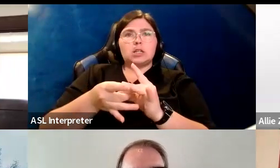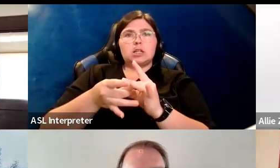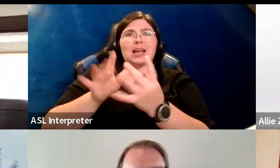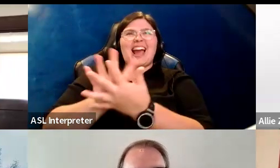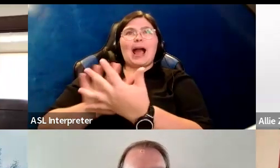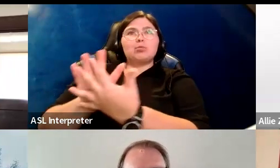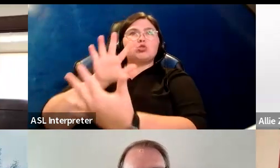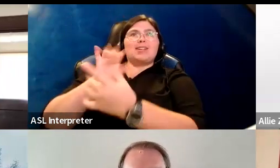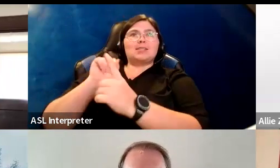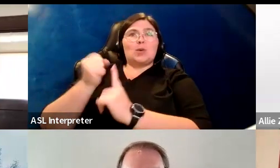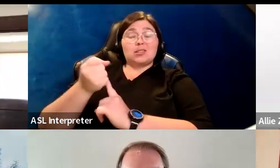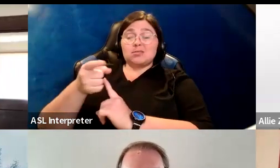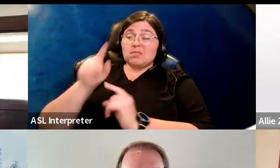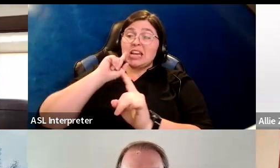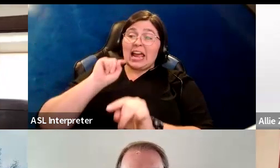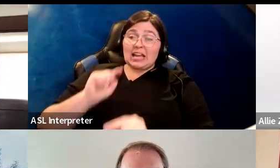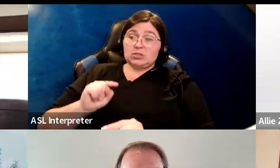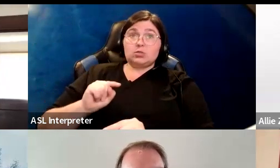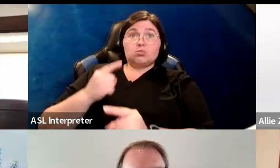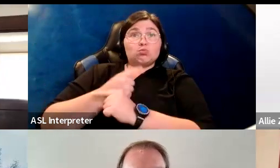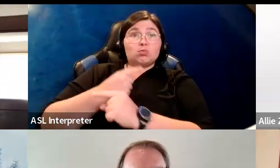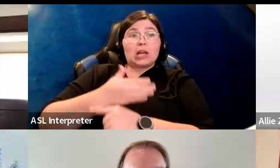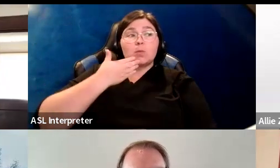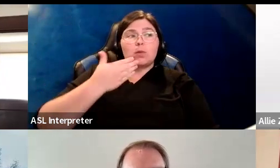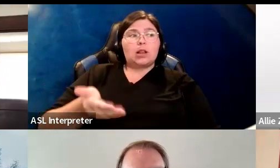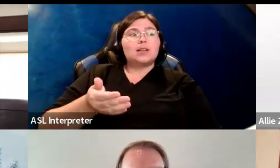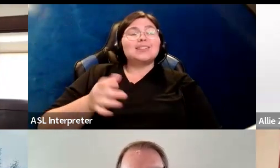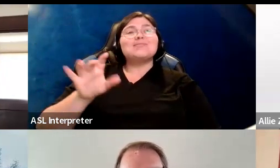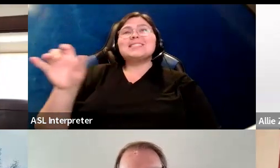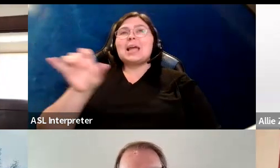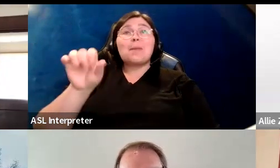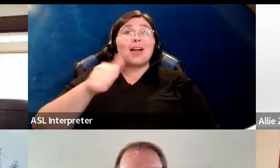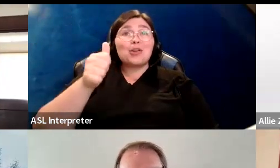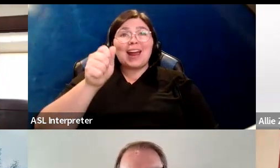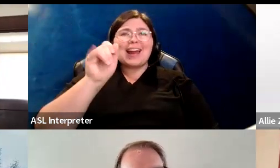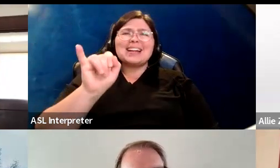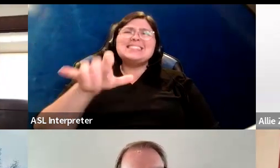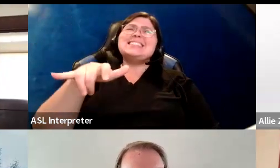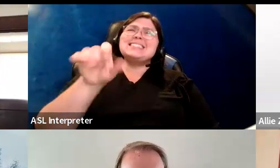correctly. Like any other AI, it probably makes mistakes